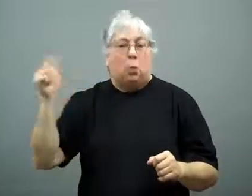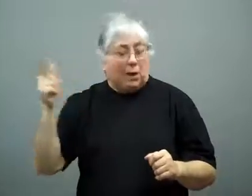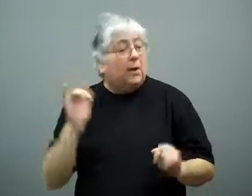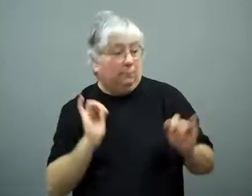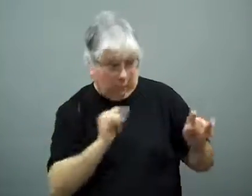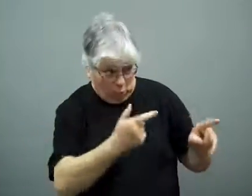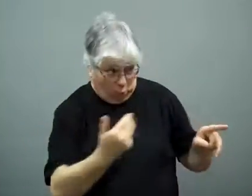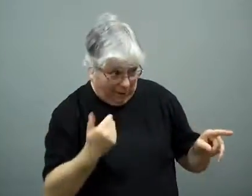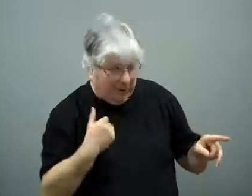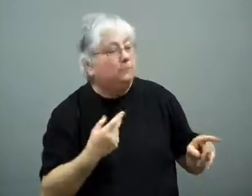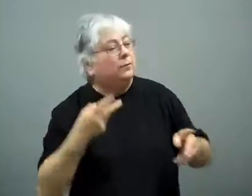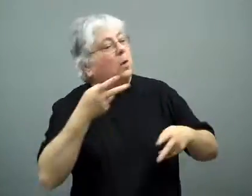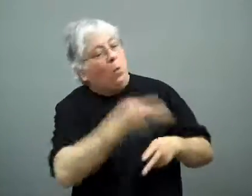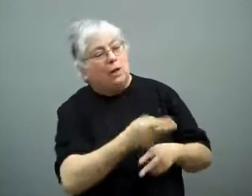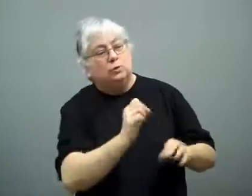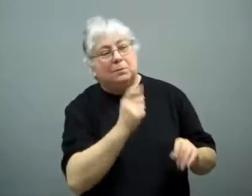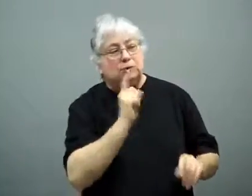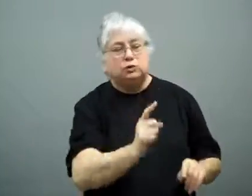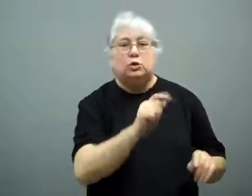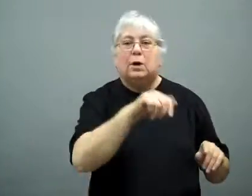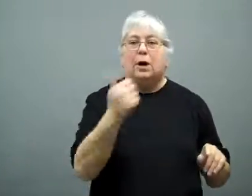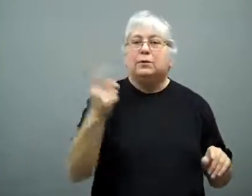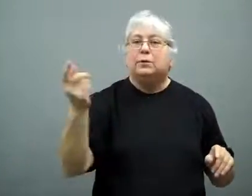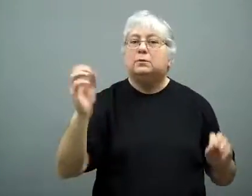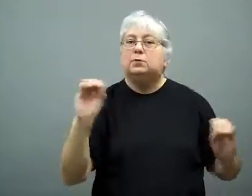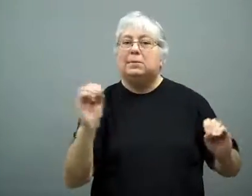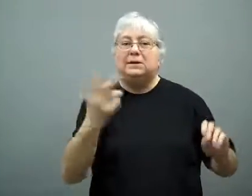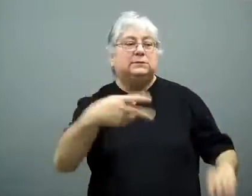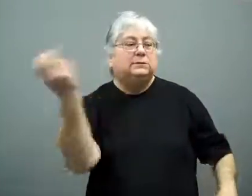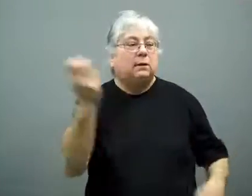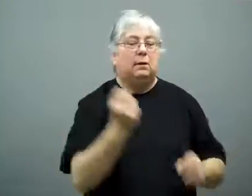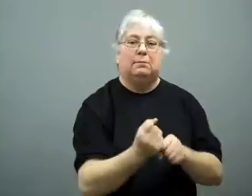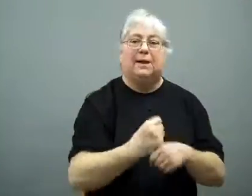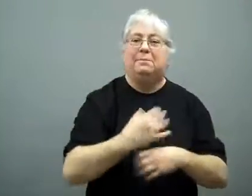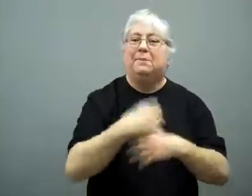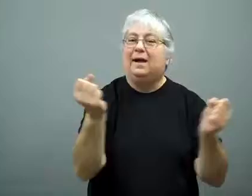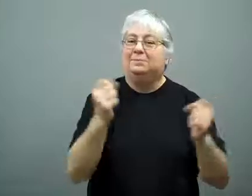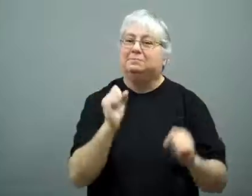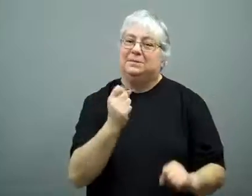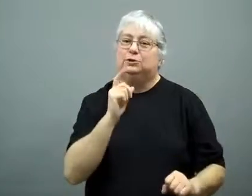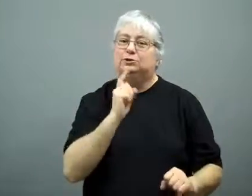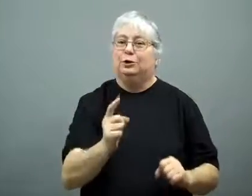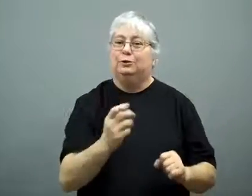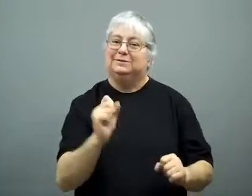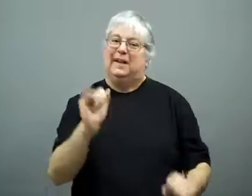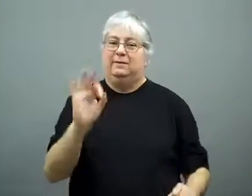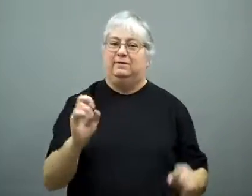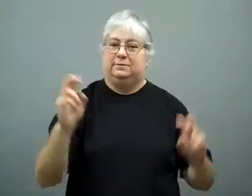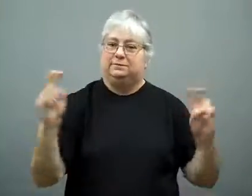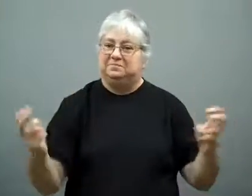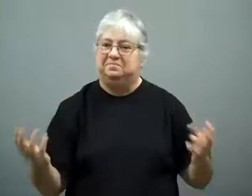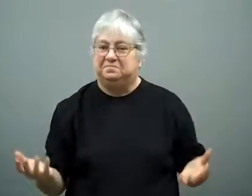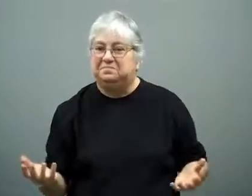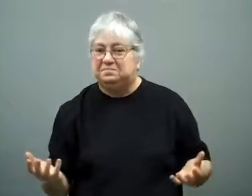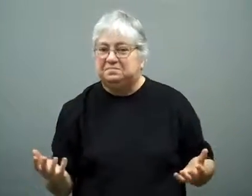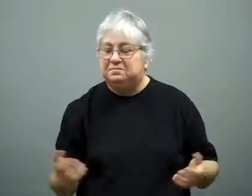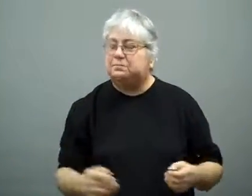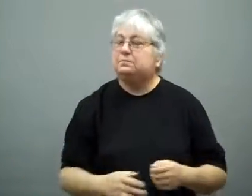will take oversight of it, to make sure it isn't stolen for bombmaking purposes.